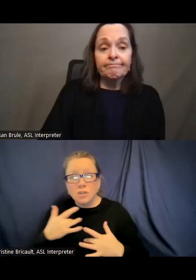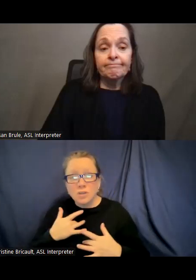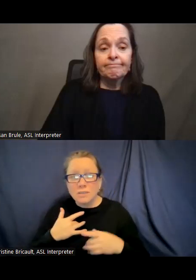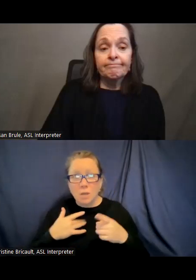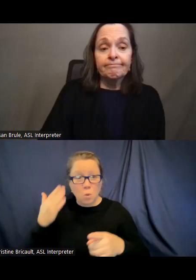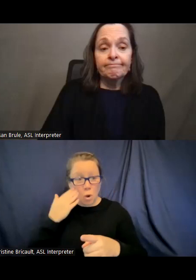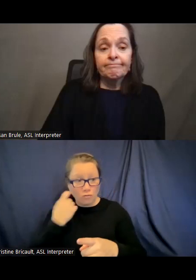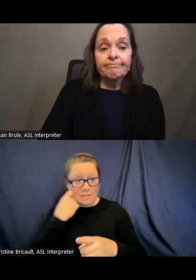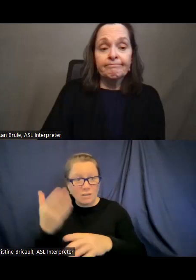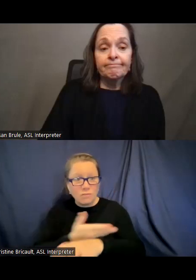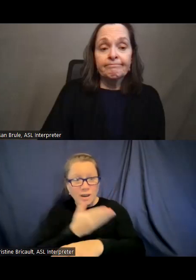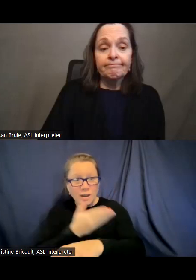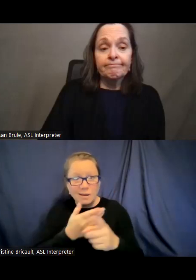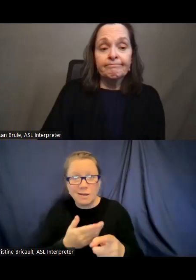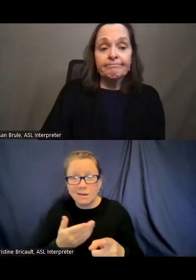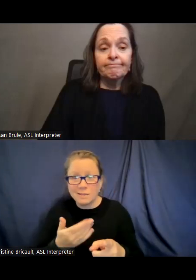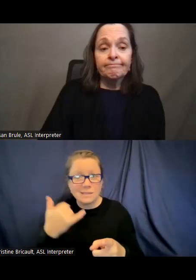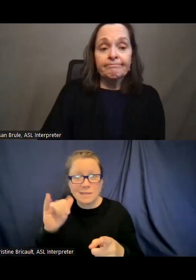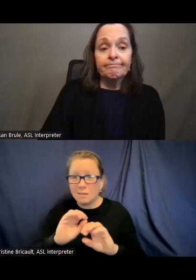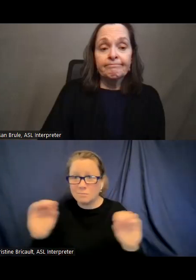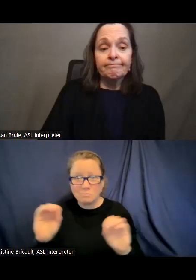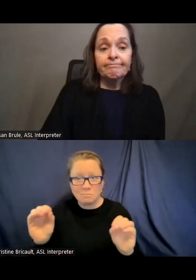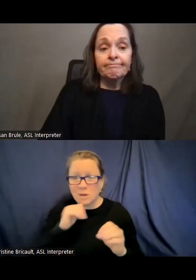But if you do have a concern and, you know, you know it's been renovated recently, then you can file a